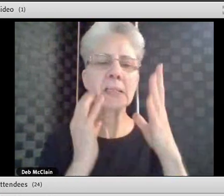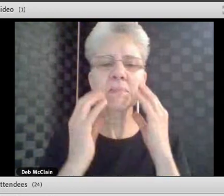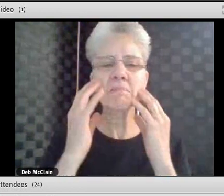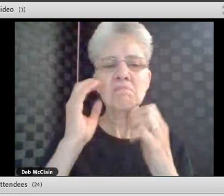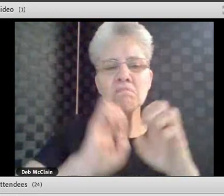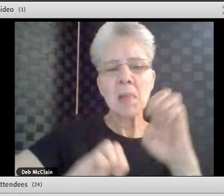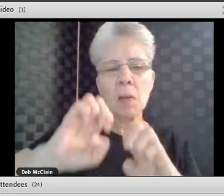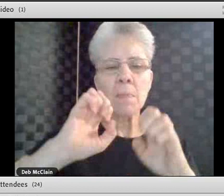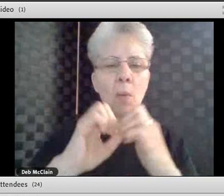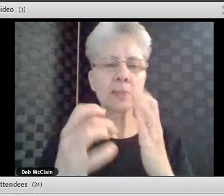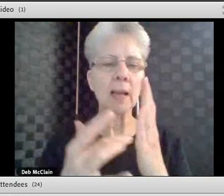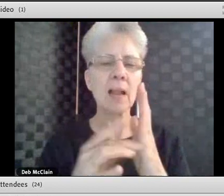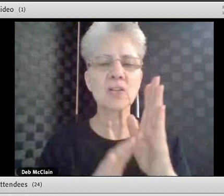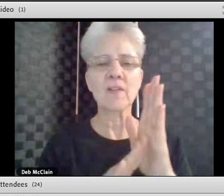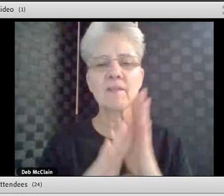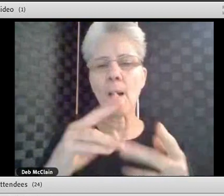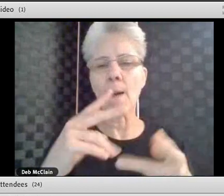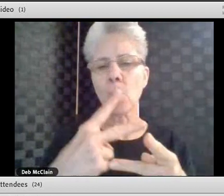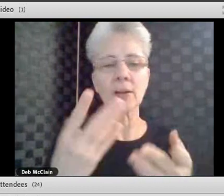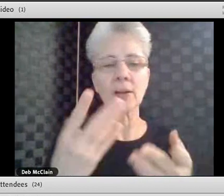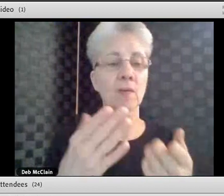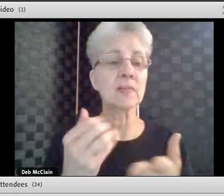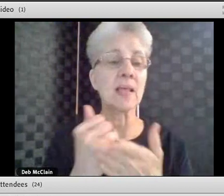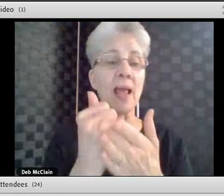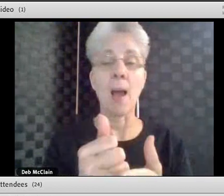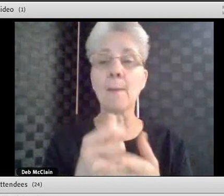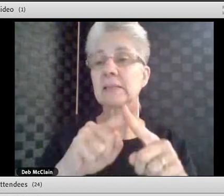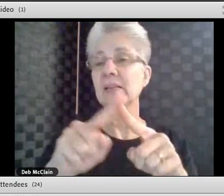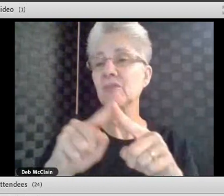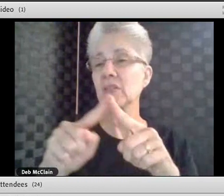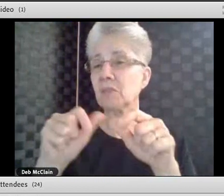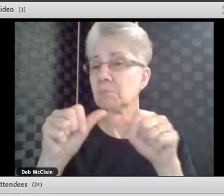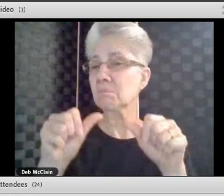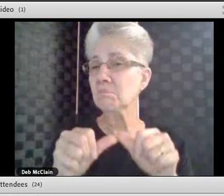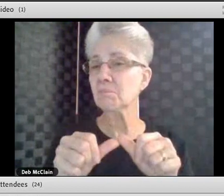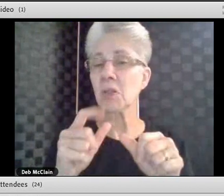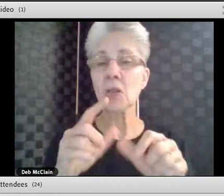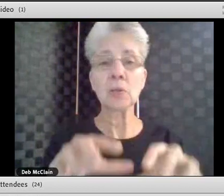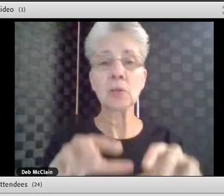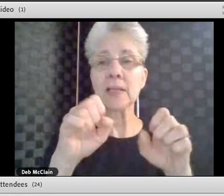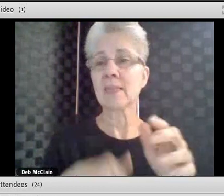which allows patrons to experiment with technology and develop products and services that aid in many fields."